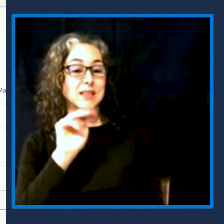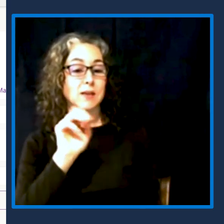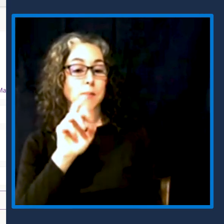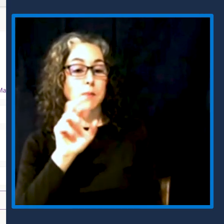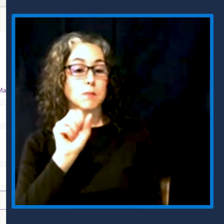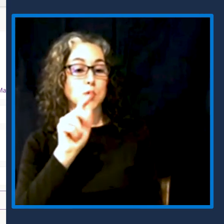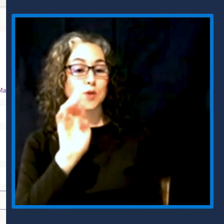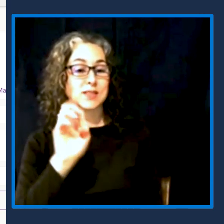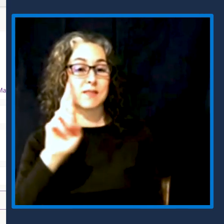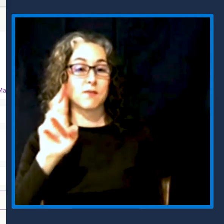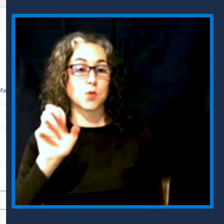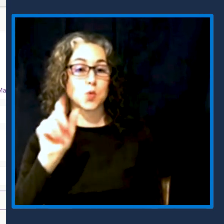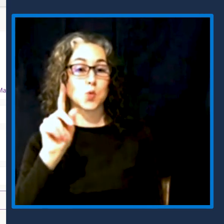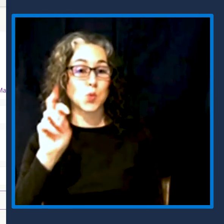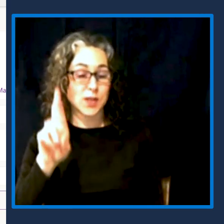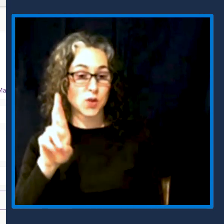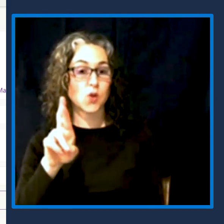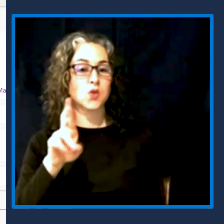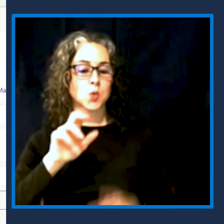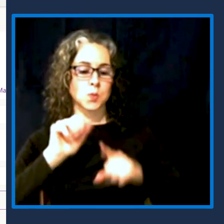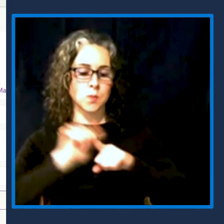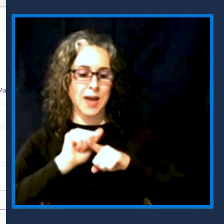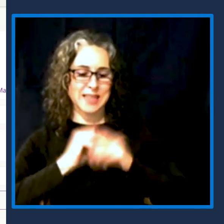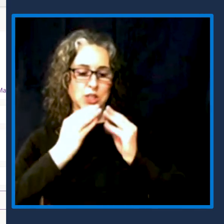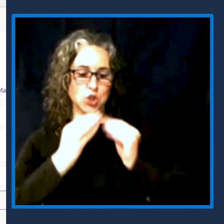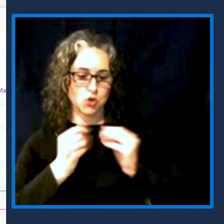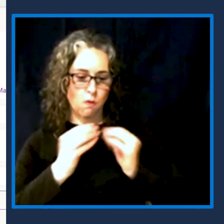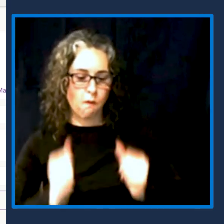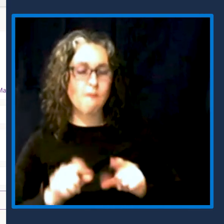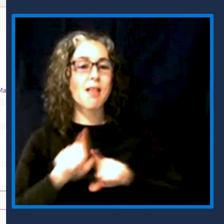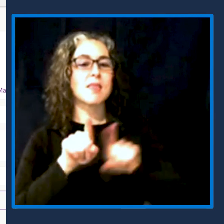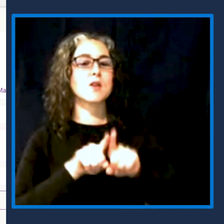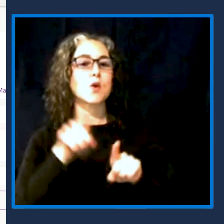those problems and then you're able to track their learning right there in one note